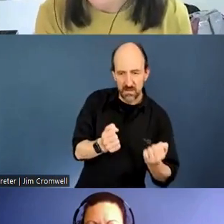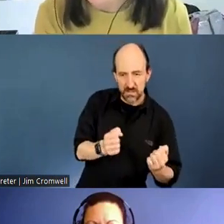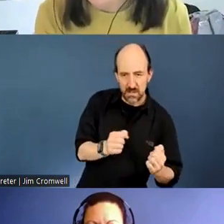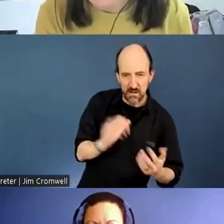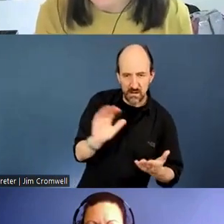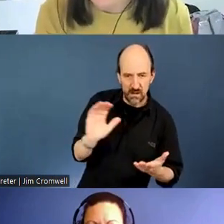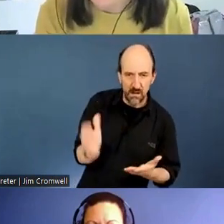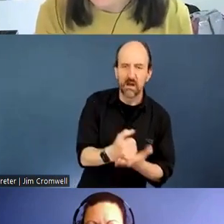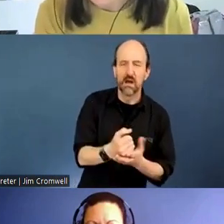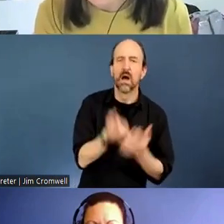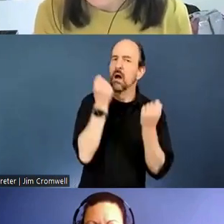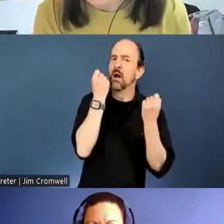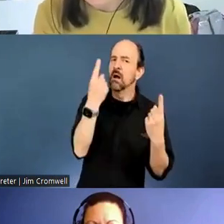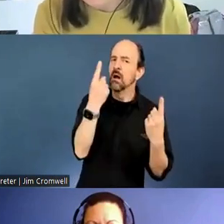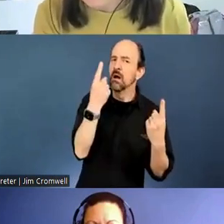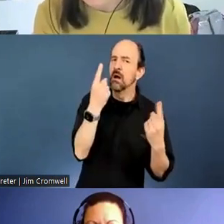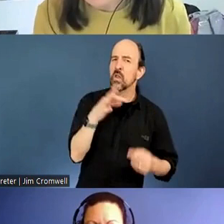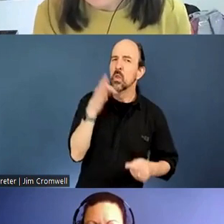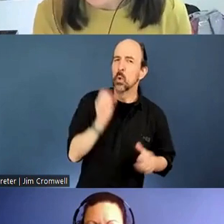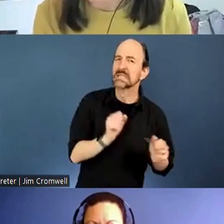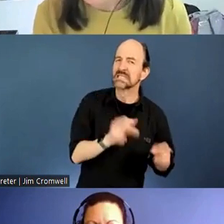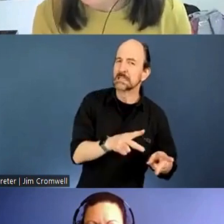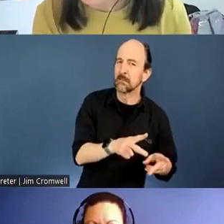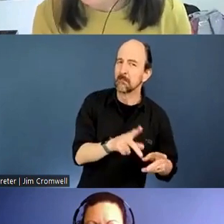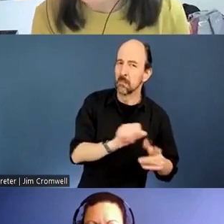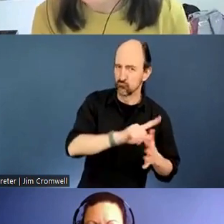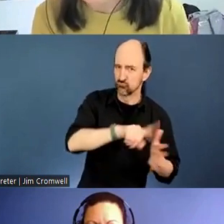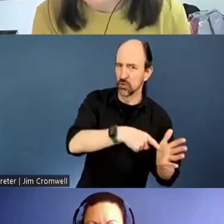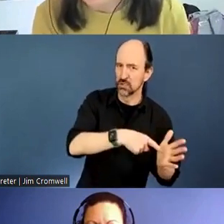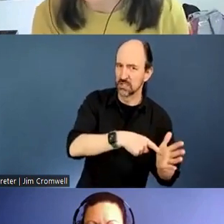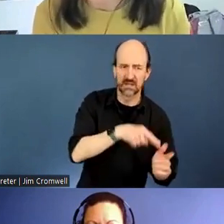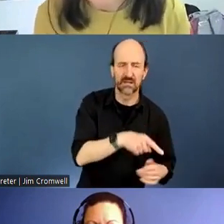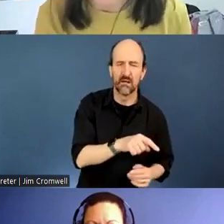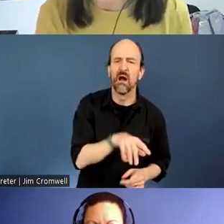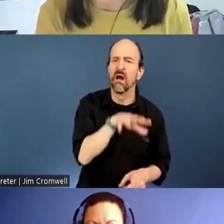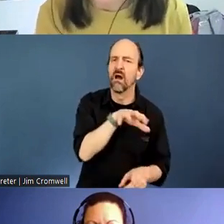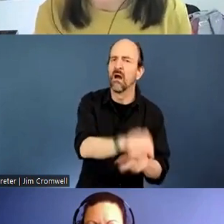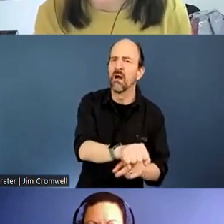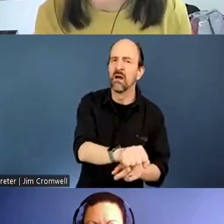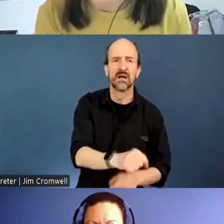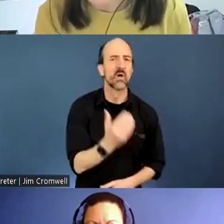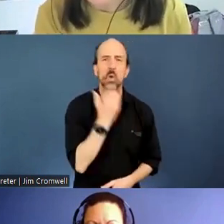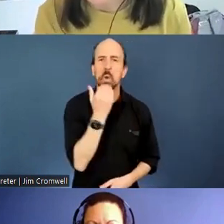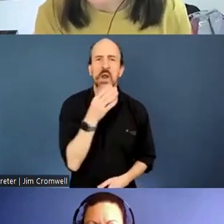system project that they have not enough water points or water